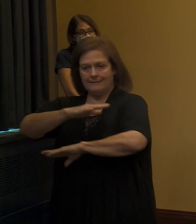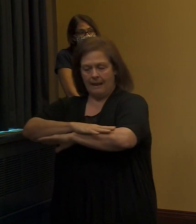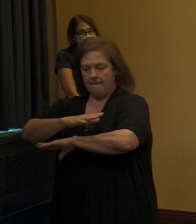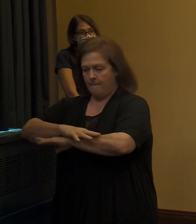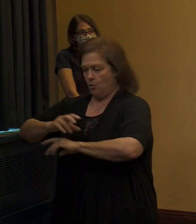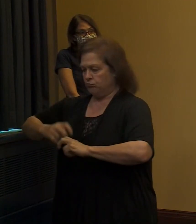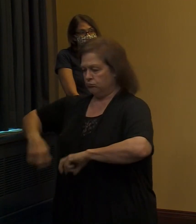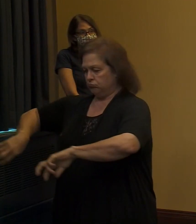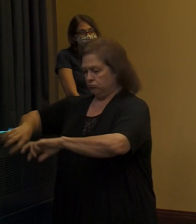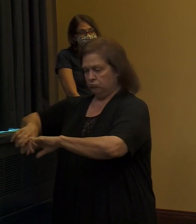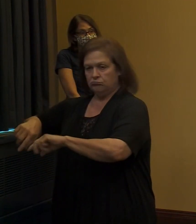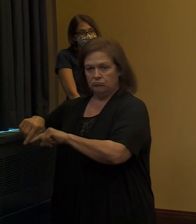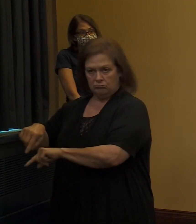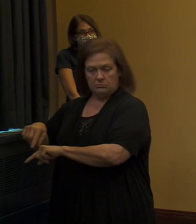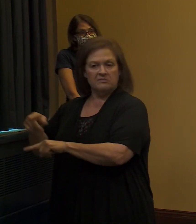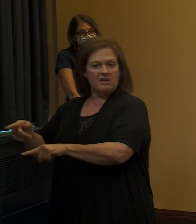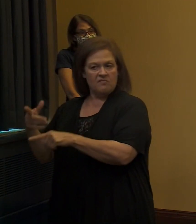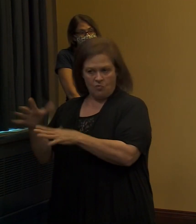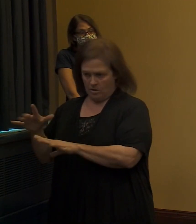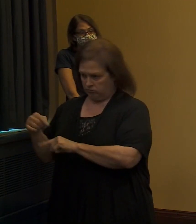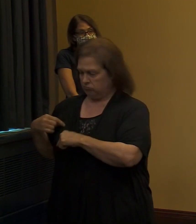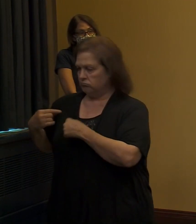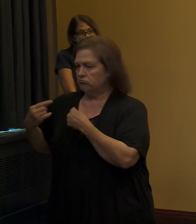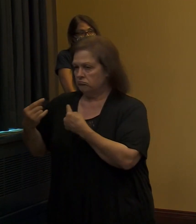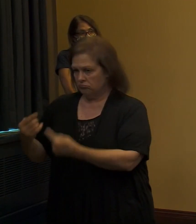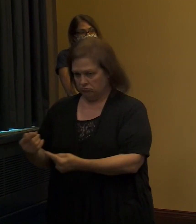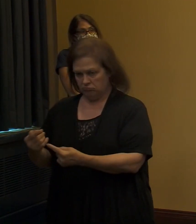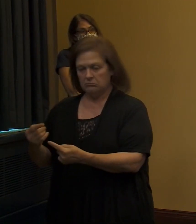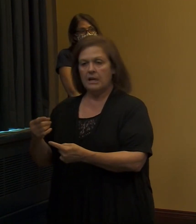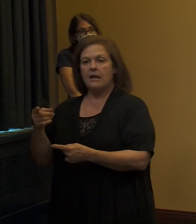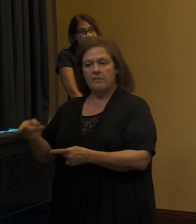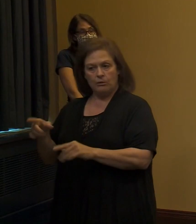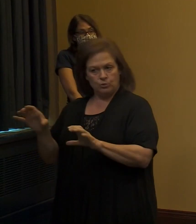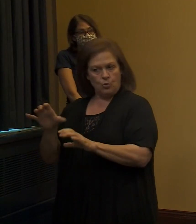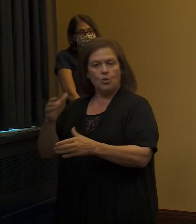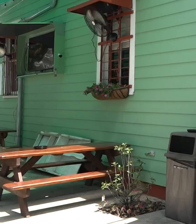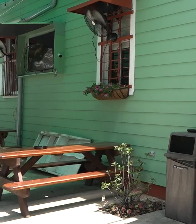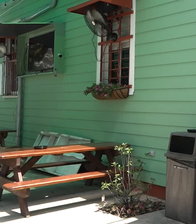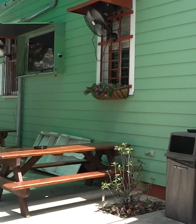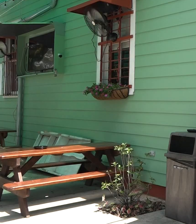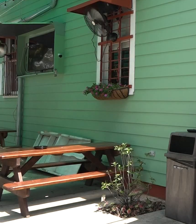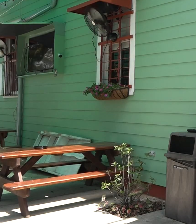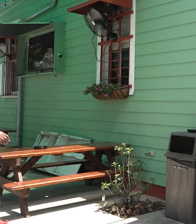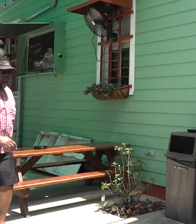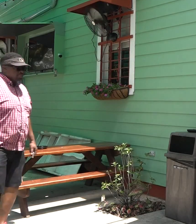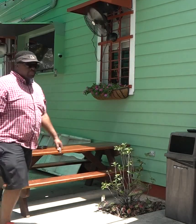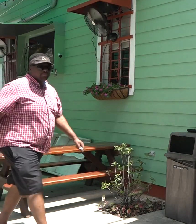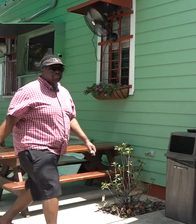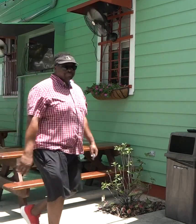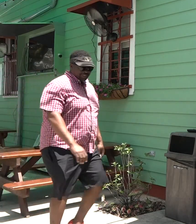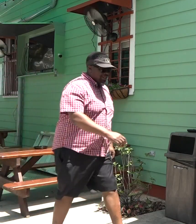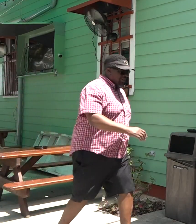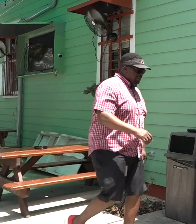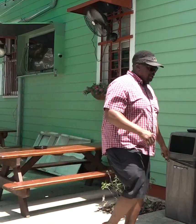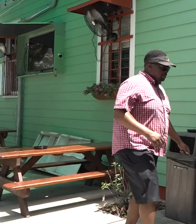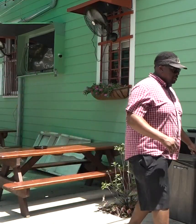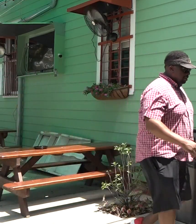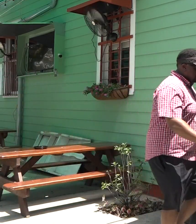THEY SCHOOLS FOR EXAMPLE THEY DO NOT HAVE THEY SCHOOLS FOR EXAMPLE THEY DO NOT HAVE BAR THEY SCHOOLS FOR EXAMPLE THEY DO NOT HAVE BAR SEATING THEY DO NOT HAVE BAR SEATING THEY DO NOT HAVE BAR SEATING LOTS THEY DO NOT HAVE BAR SEATING LOTS TABLE THEY DO NOT HAVE BAR SEATING LOTS TABLE SEATING THEY DO NOT HAVE BAR SEATING LOTS TABLE SEATING ONLY. LOTS TABLE SEATING ONLY. LOTS TABLE SEATING ONLY. THIS LOTS TABLE SEATING ONLY. THIS IS LOTS TABLE SEATING ONLY. THIS IS THE LOTS TABLE SEATING ONLY. THIS IS THE PRACTICE LOTS TABLE SEATING ONLY. THIS IS THE PRACTICE THAT LOTS TABLE SEATING ONLY. THIS IS THE PRACTICE THAT THEY THIS IS THE PRACTICE THAT THEY THIS IS THE PRACTICE THAT THEY ALREADY THIS IS THE PRACTICE THAT THEY ALREADY STARTED THIS IS THE PRACTICE THAT THEY ALREADY STARTED WITH THIS IS THE PRACTICE THAT THEY ALREADY STARTED WITH AND